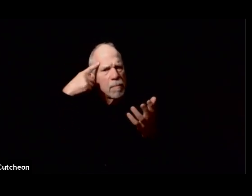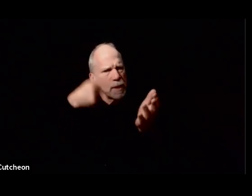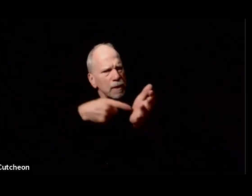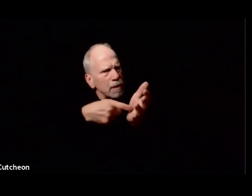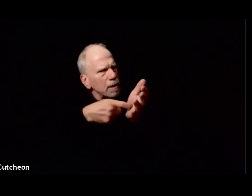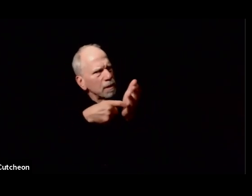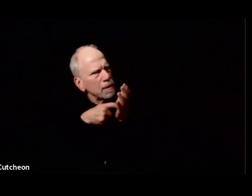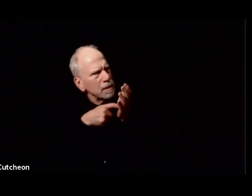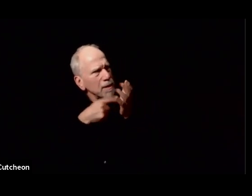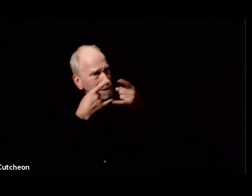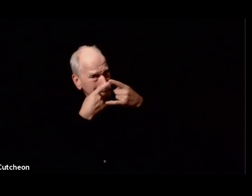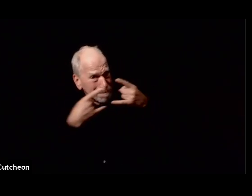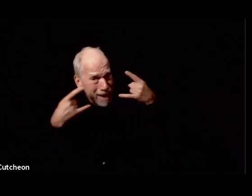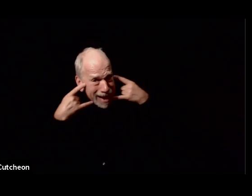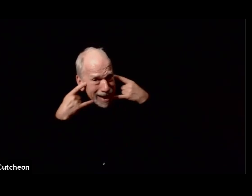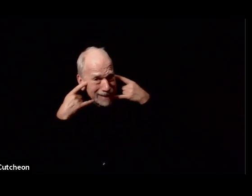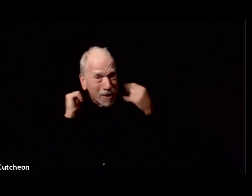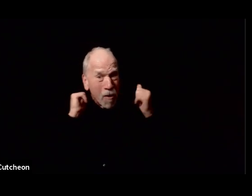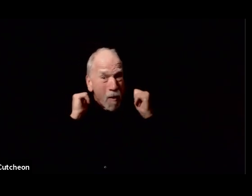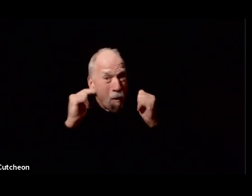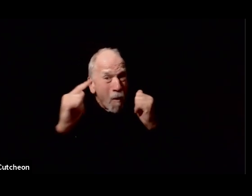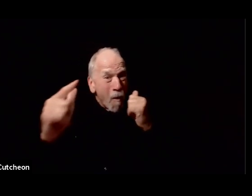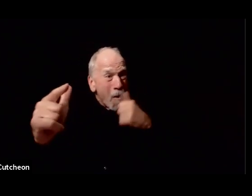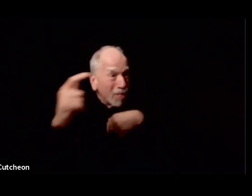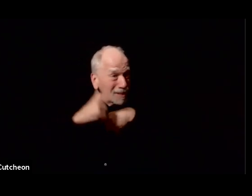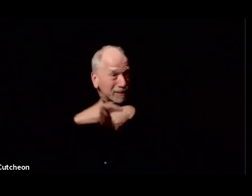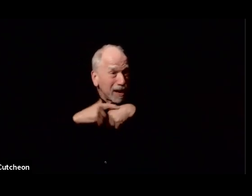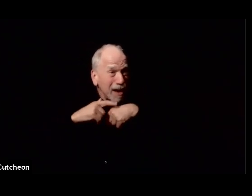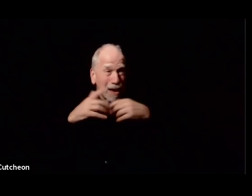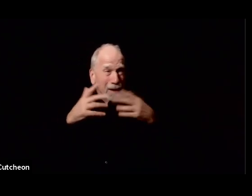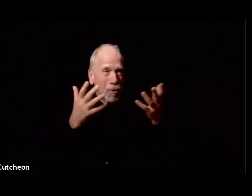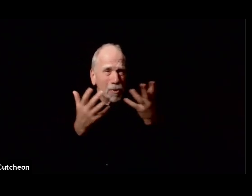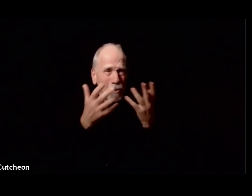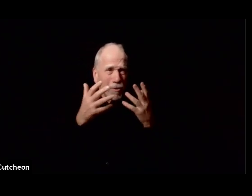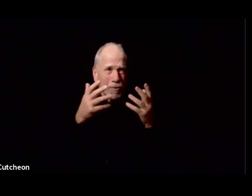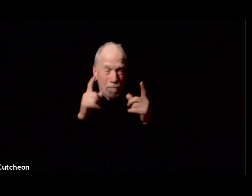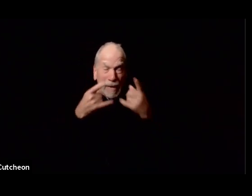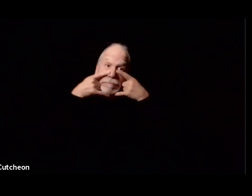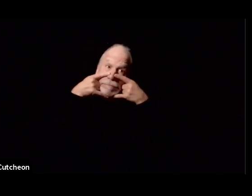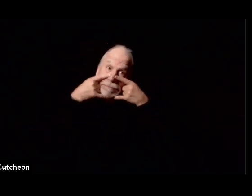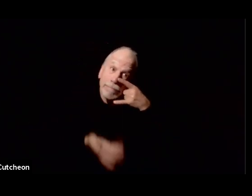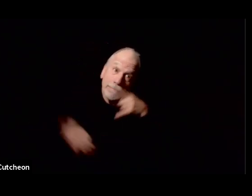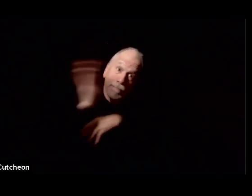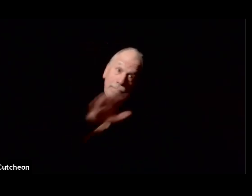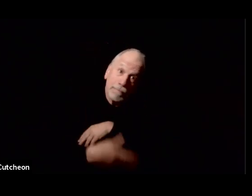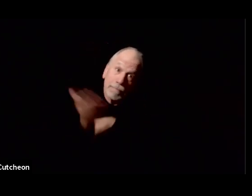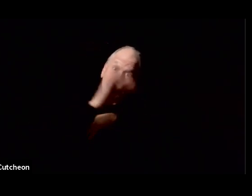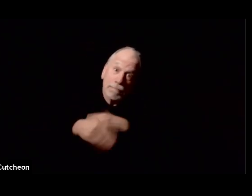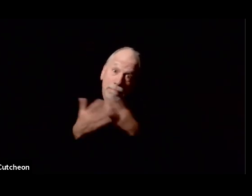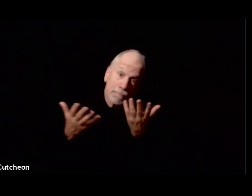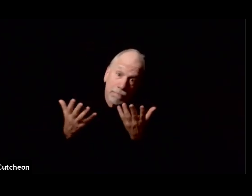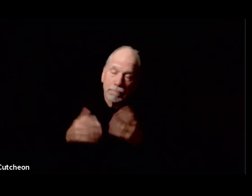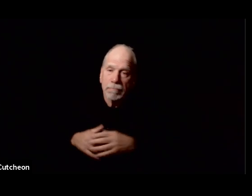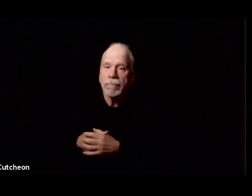Commissioner Malcolm: I can tell you that that's been a vigorous conversation within